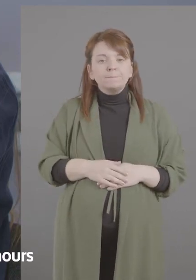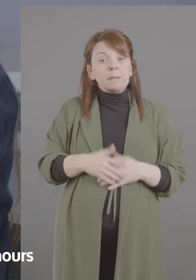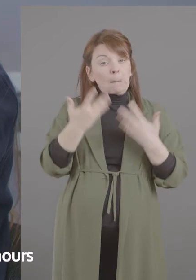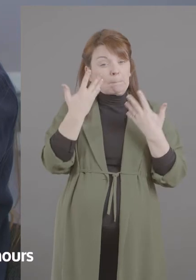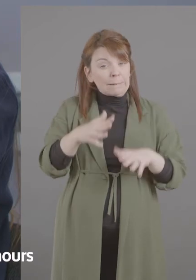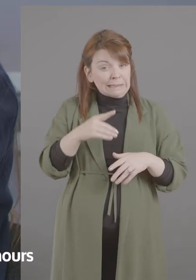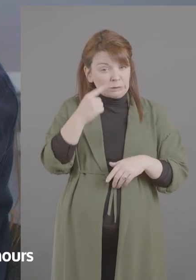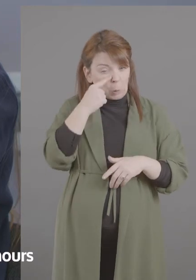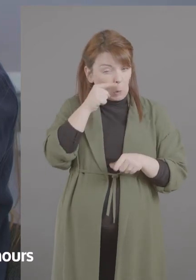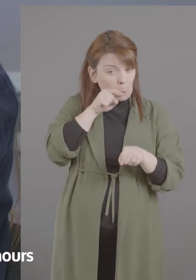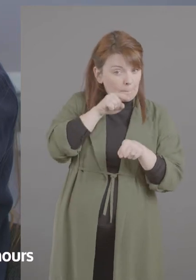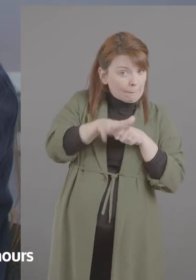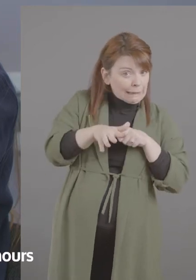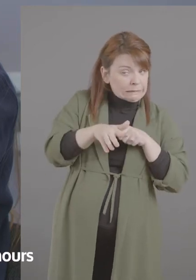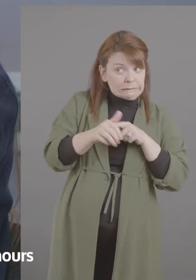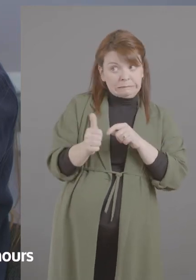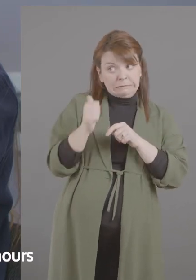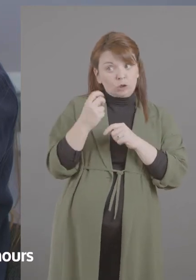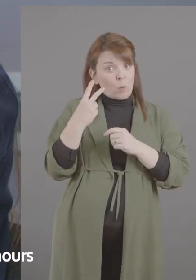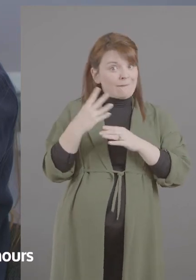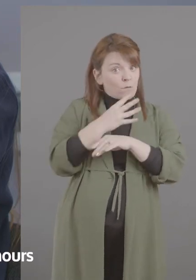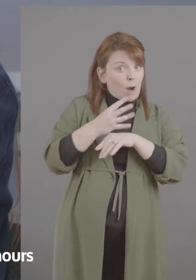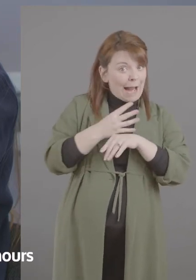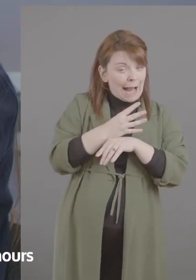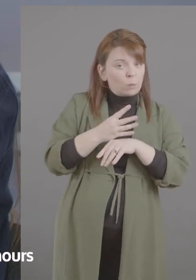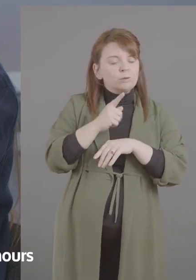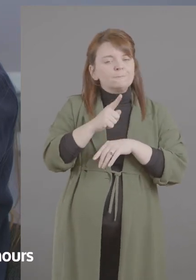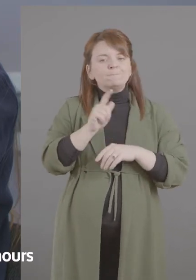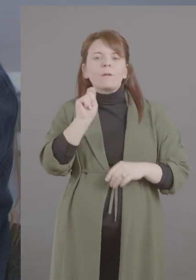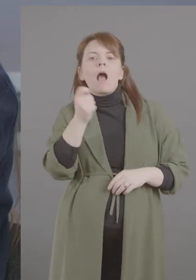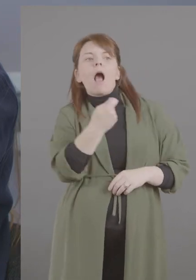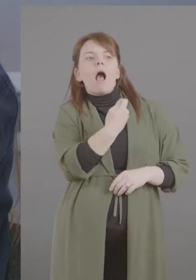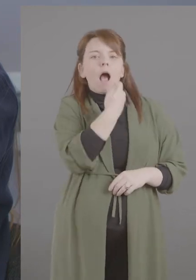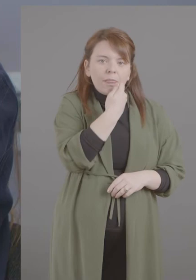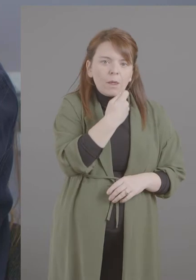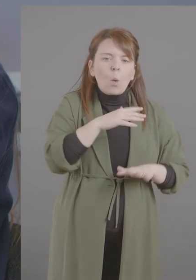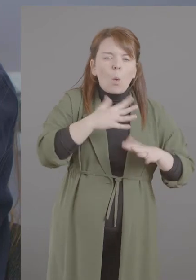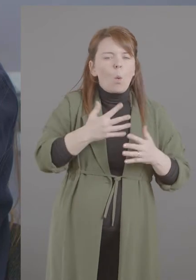if you have had a nosebleed within the last 24 hours swab the other nostril or wait 24 hours